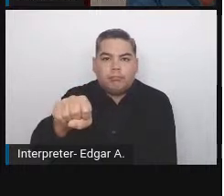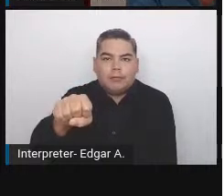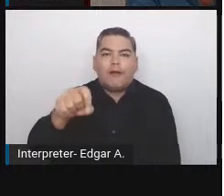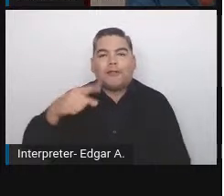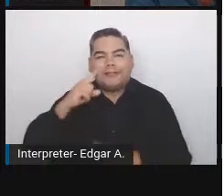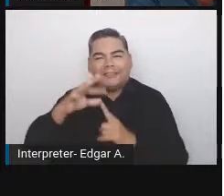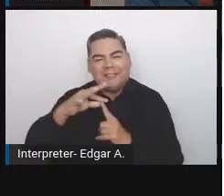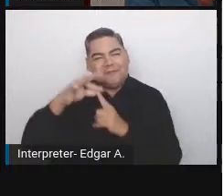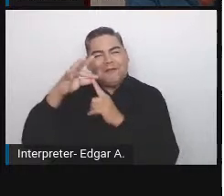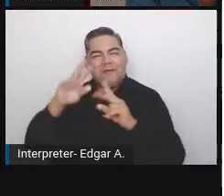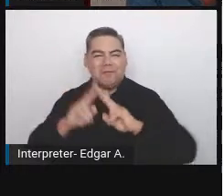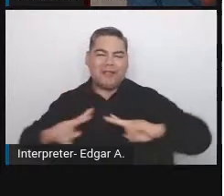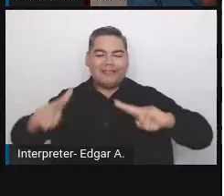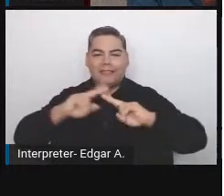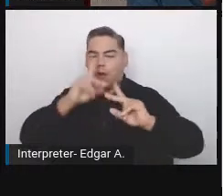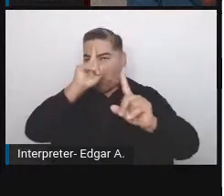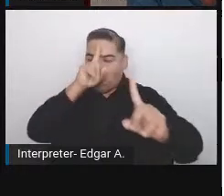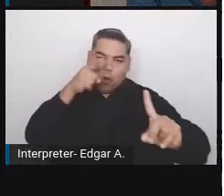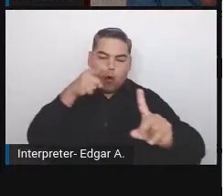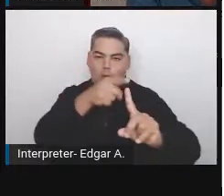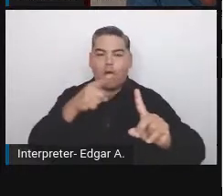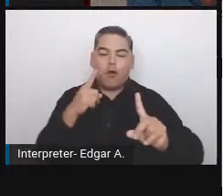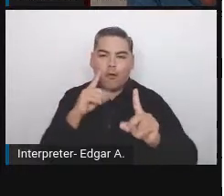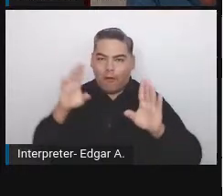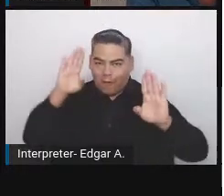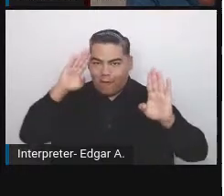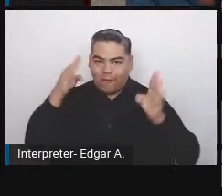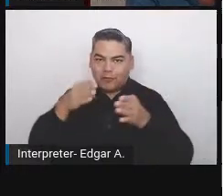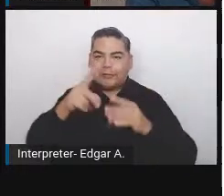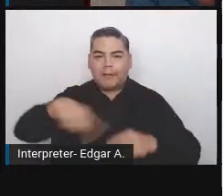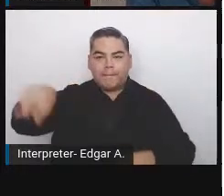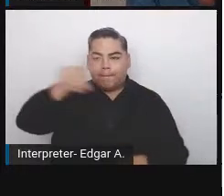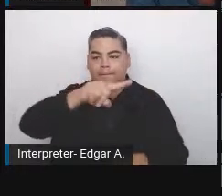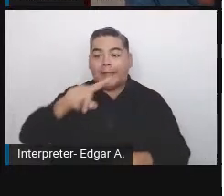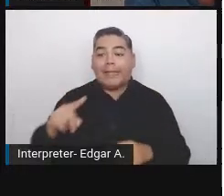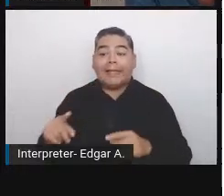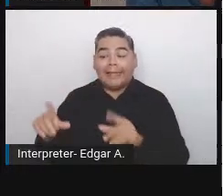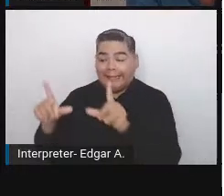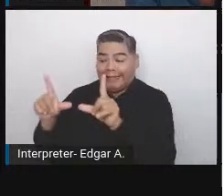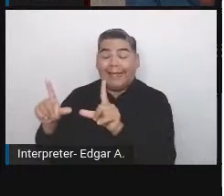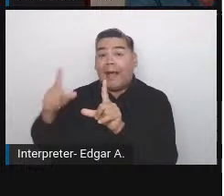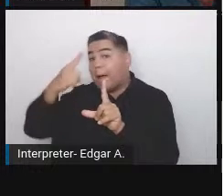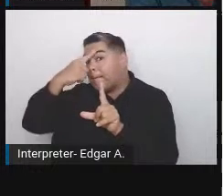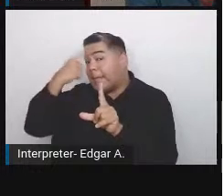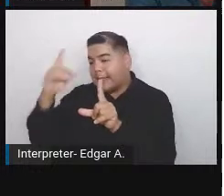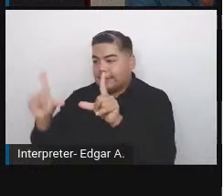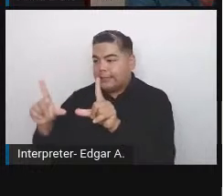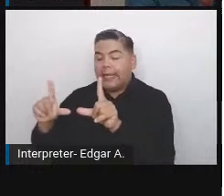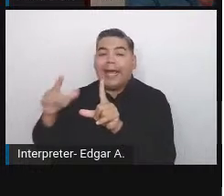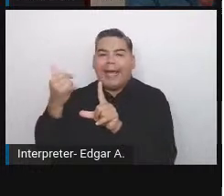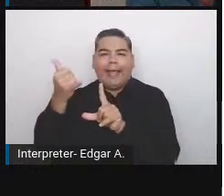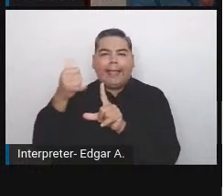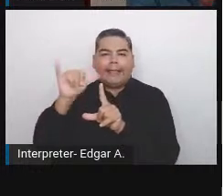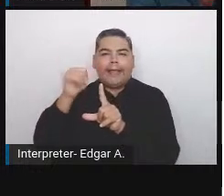people with vision when they came in they could quickly get the code that this is a special place and that we focus on